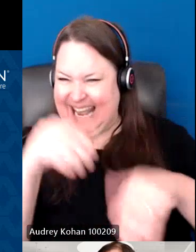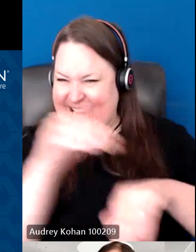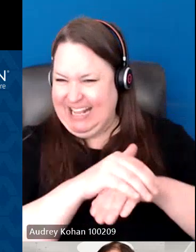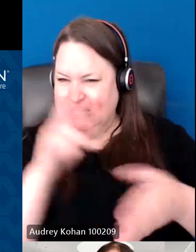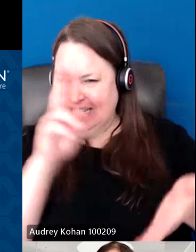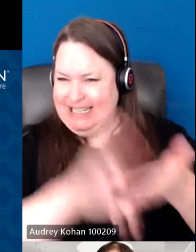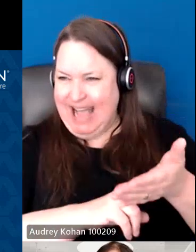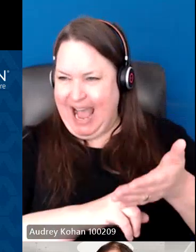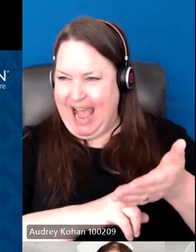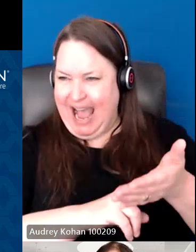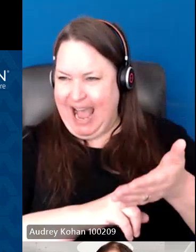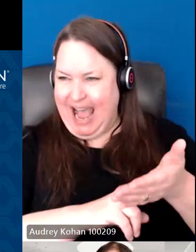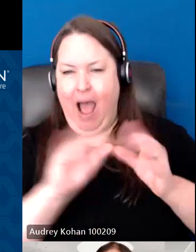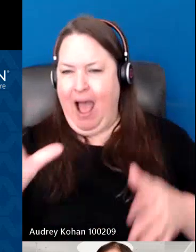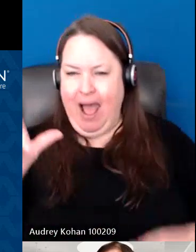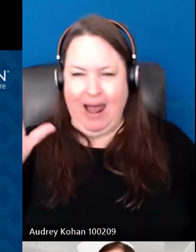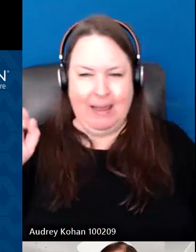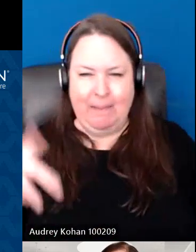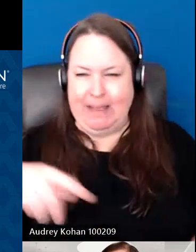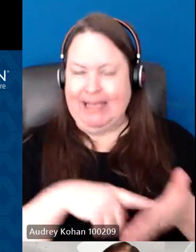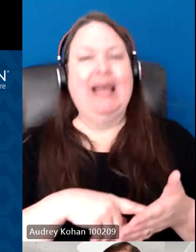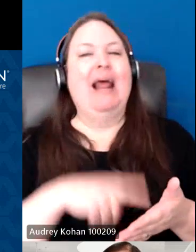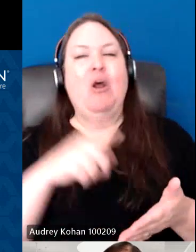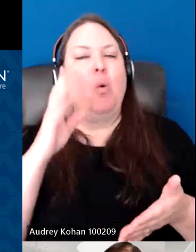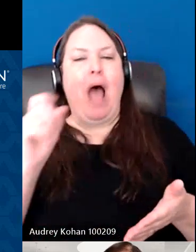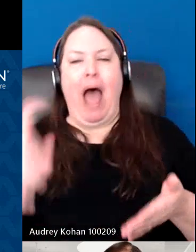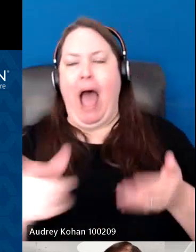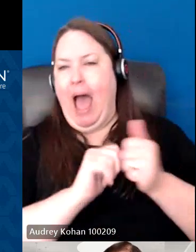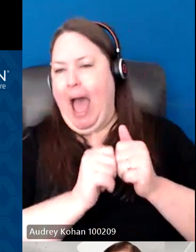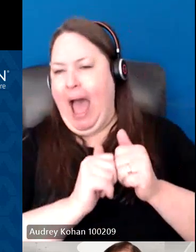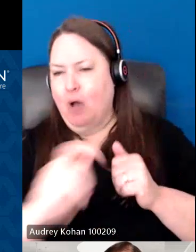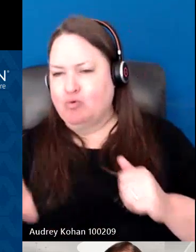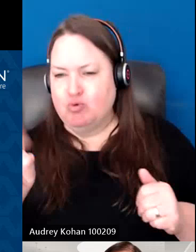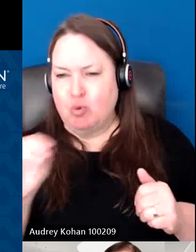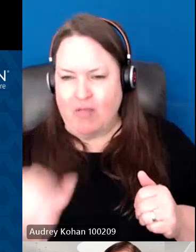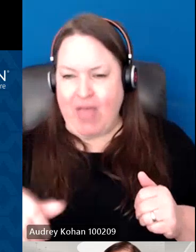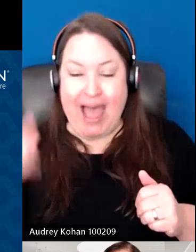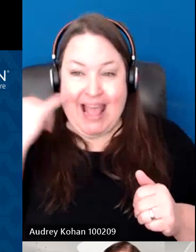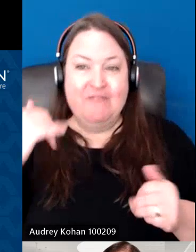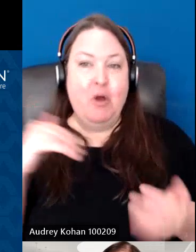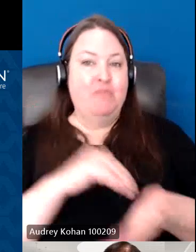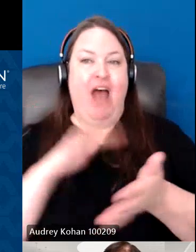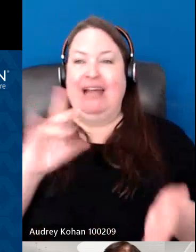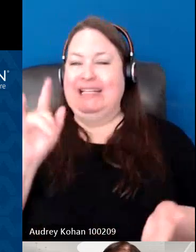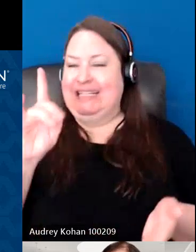who's clearly LEP they're going to ask how did you do that and if the provider did not document and